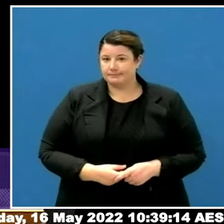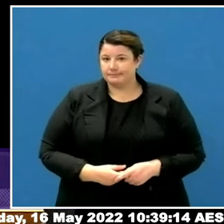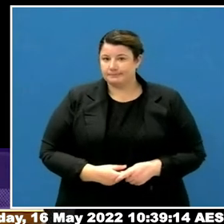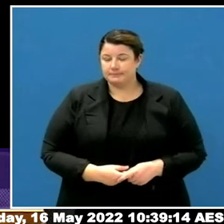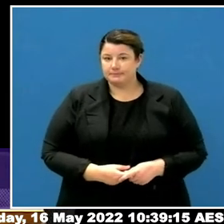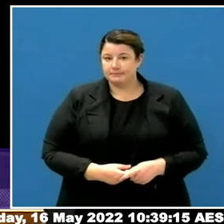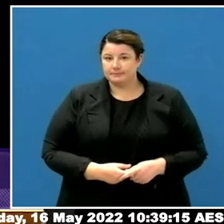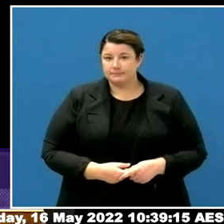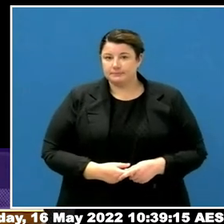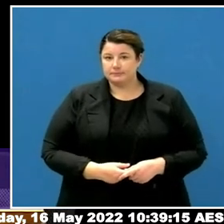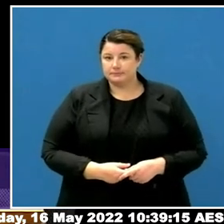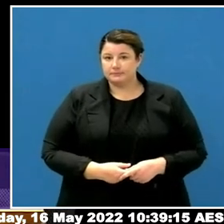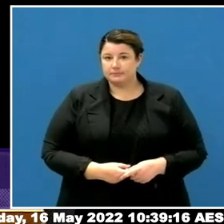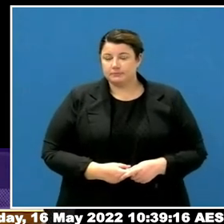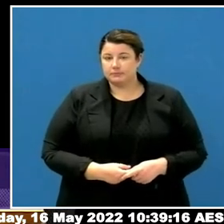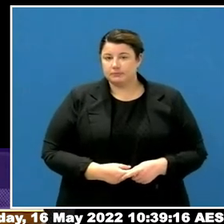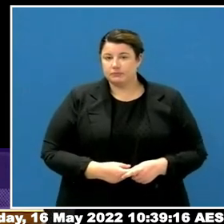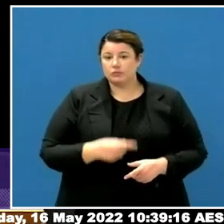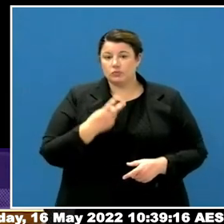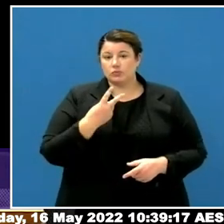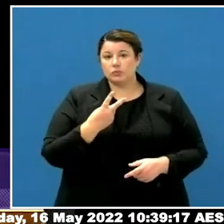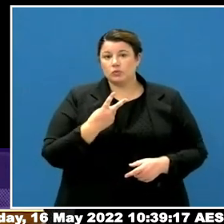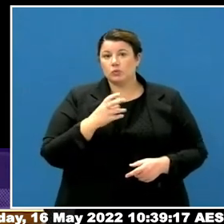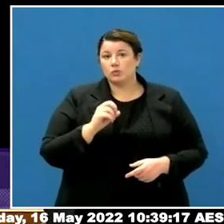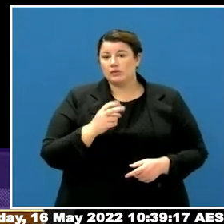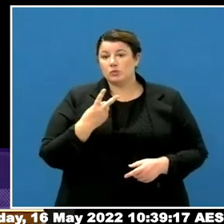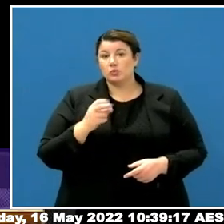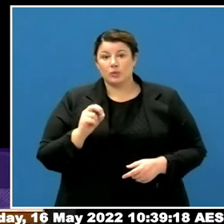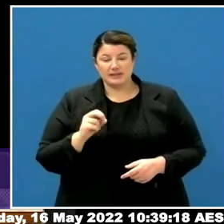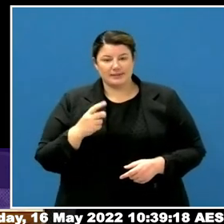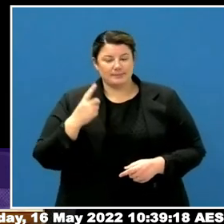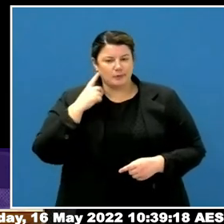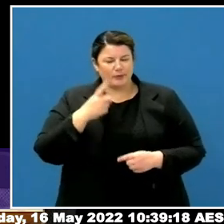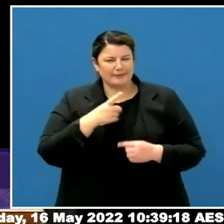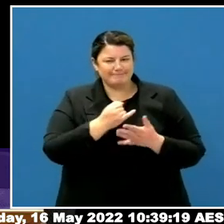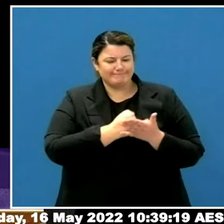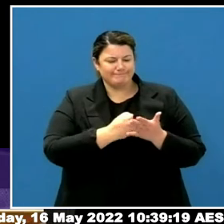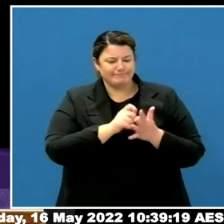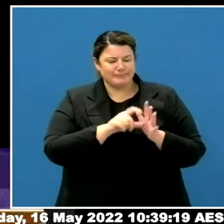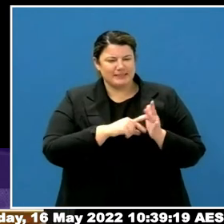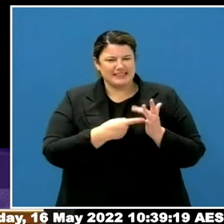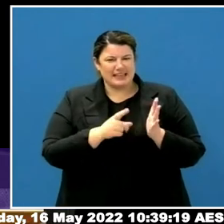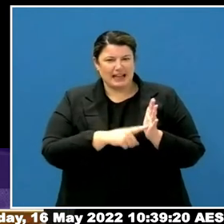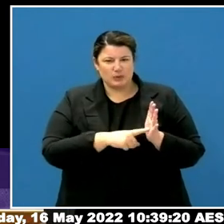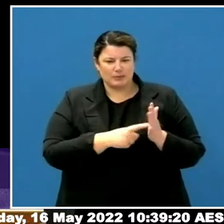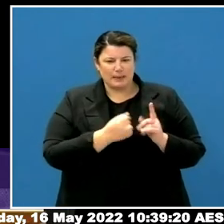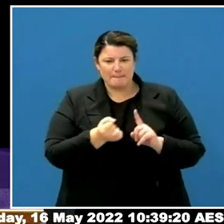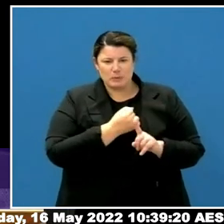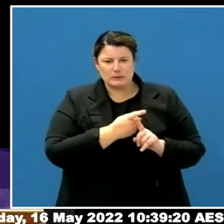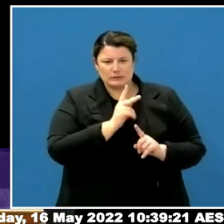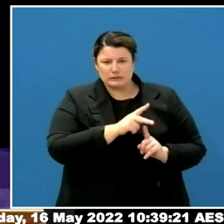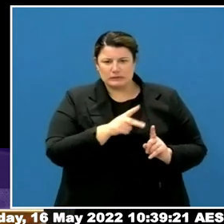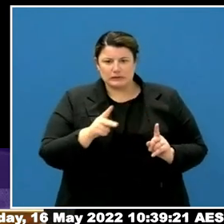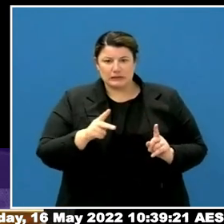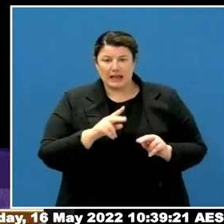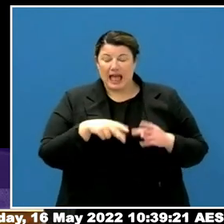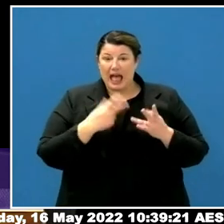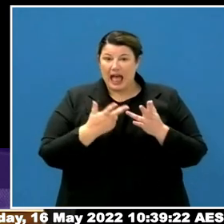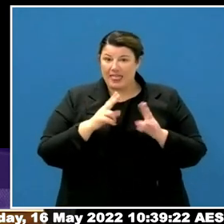In mid 2020 Lilly heard about Daniel Nuumaalii's abuse of participants in the Mount Druitt day program from other families she knew.